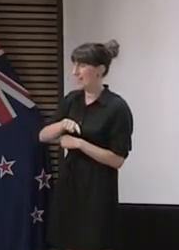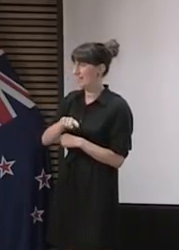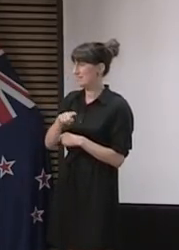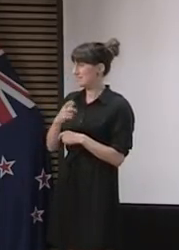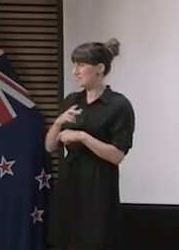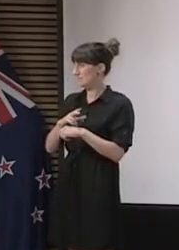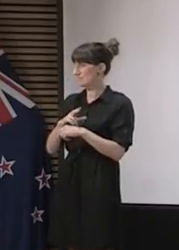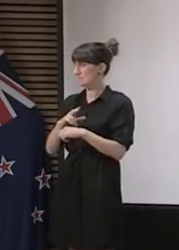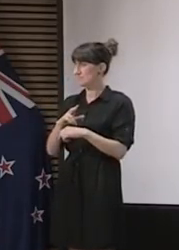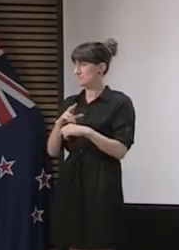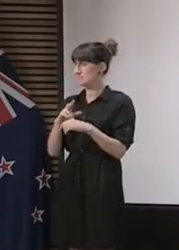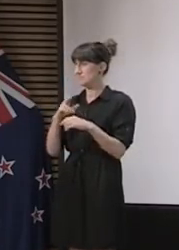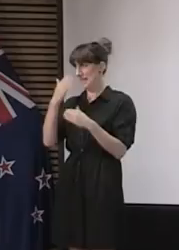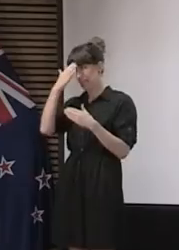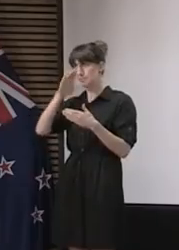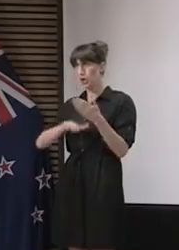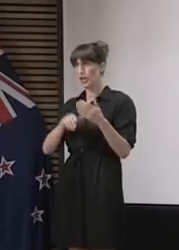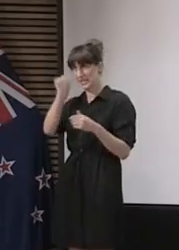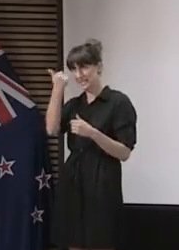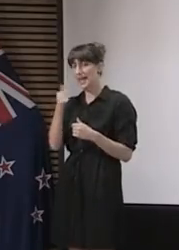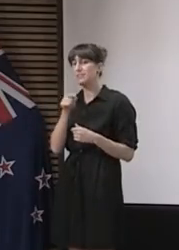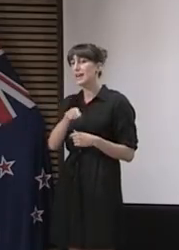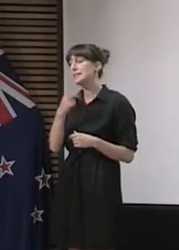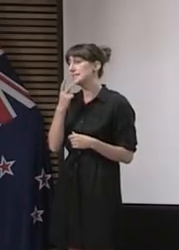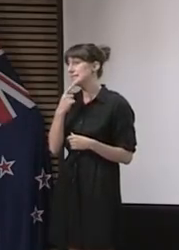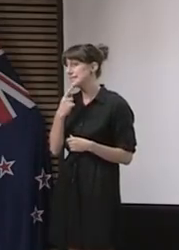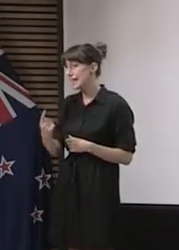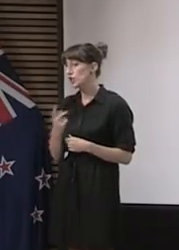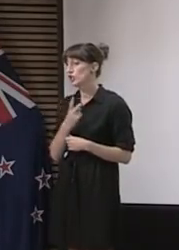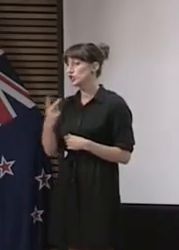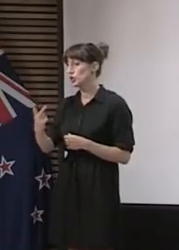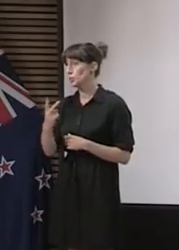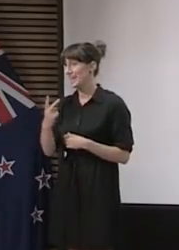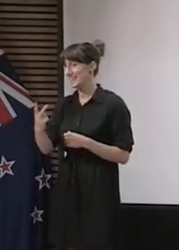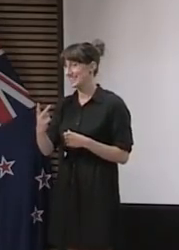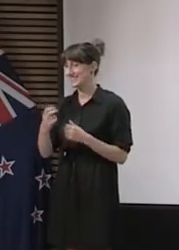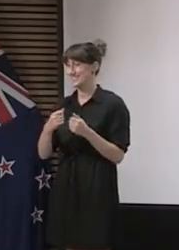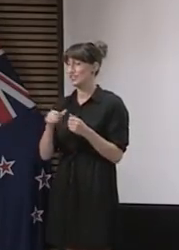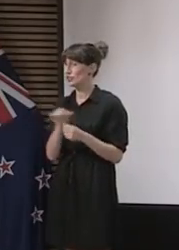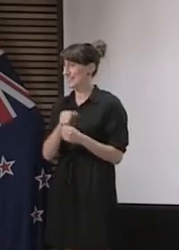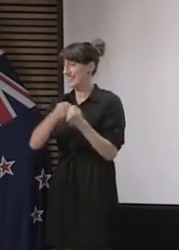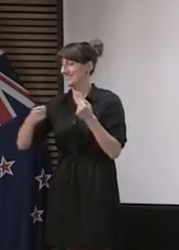New Zealand tostay in for two weeks longerin order to lock in thebenefits of being at level